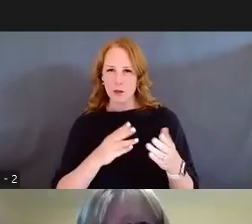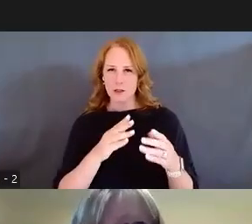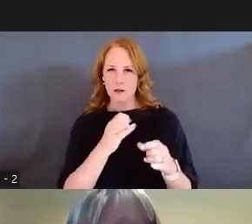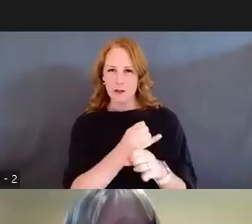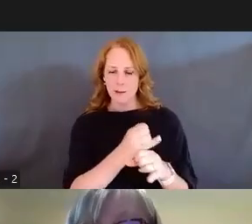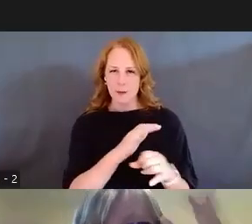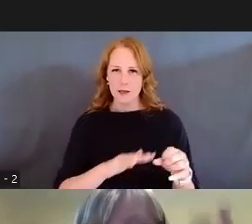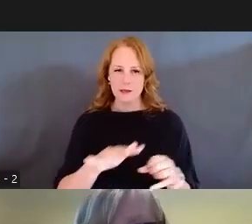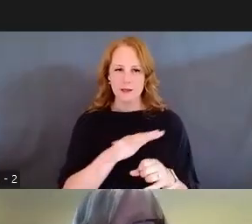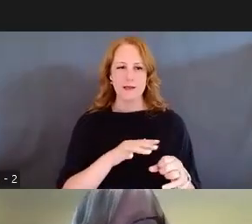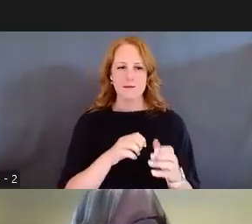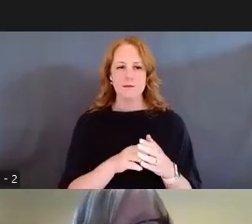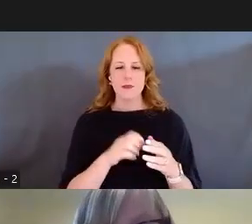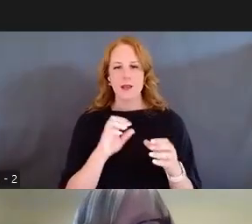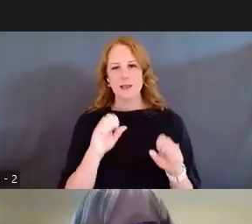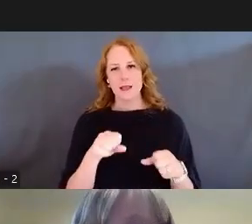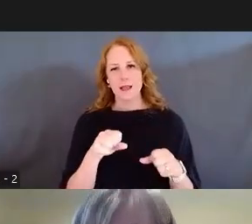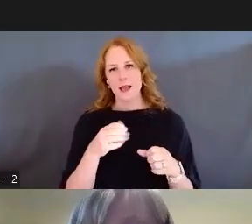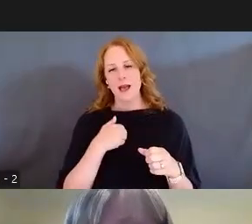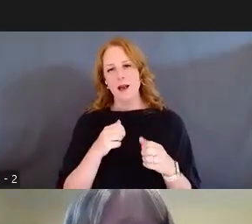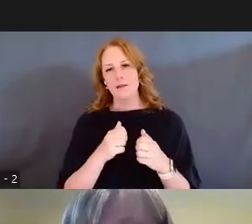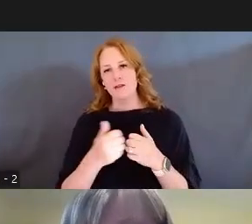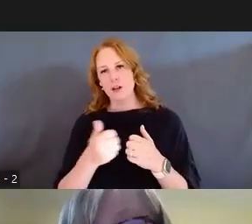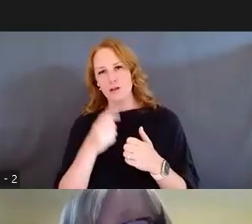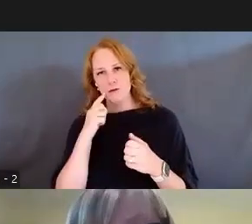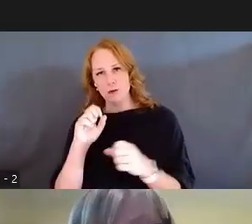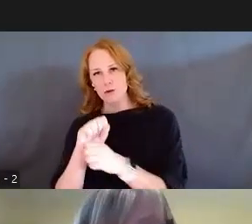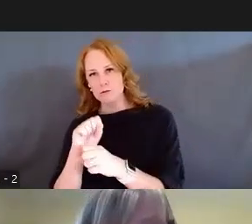community into work and back home every day. We have supported employees working at that company,